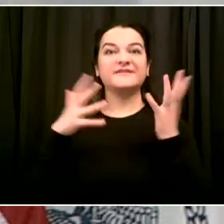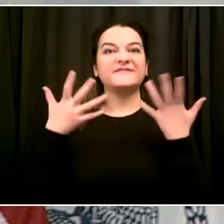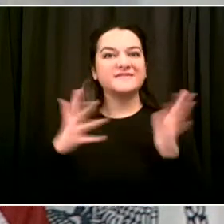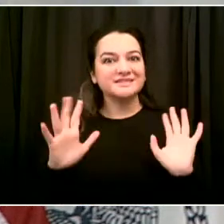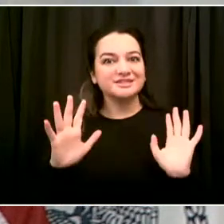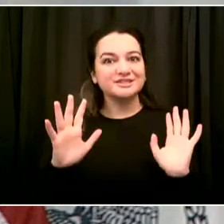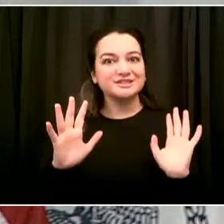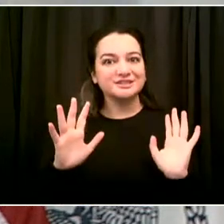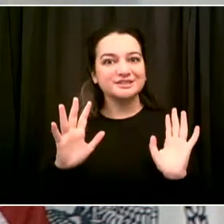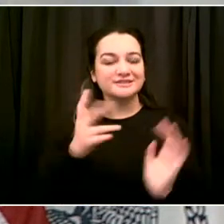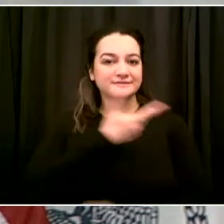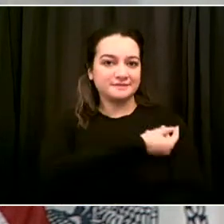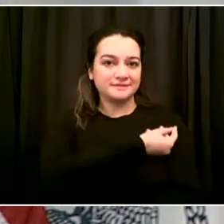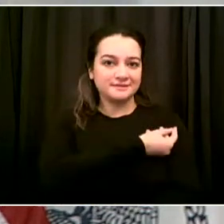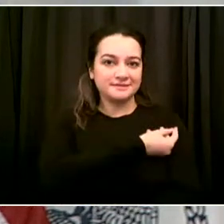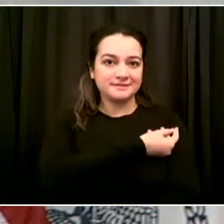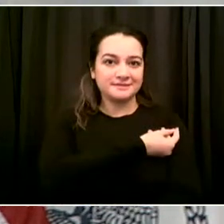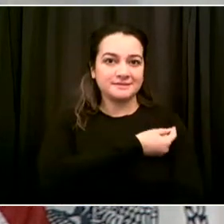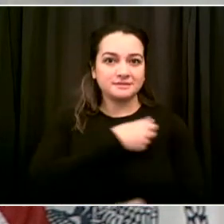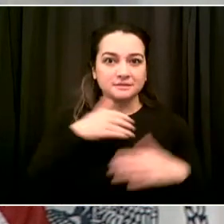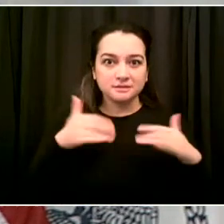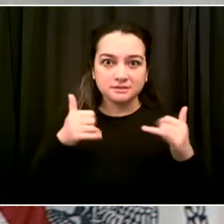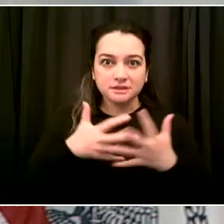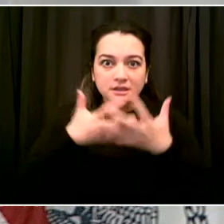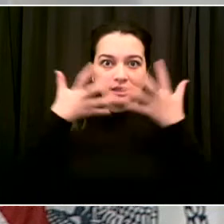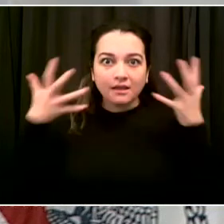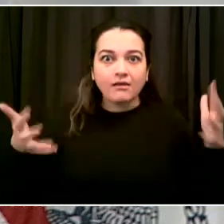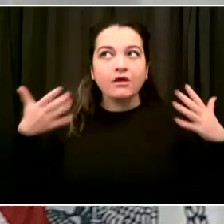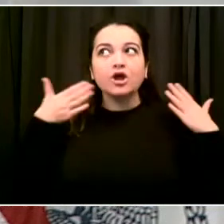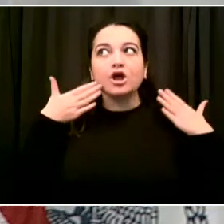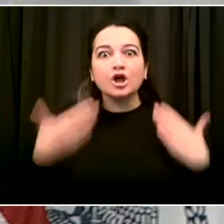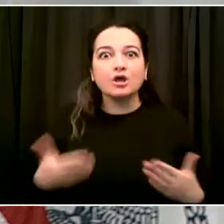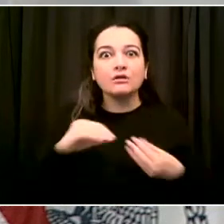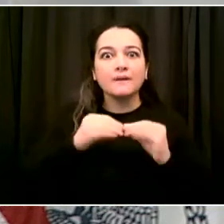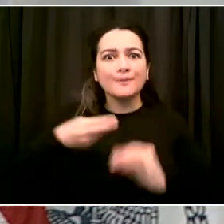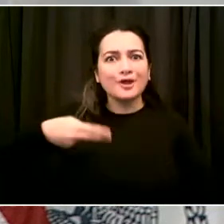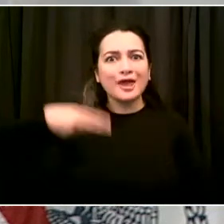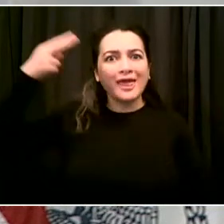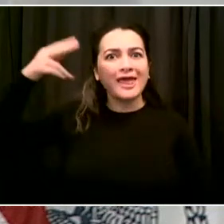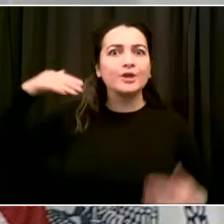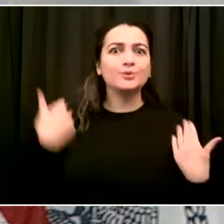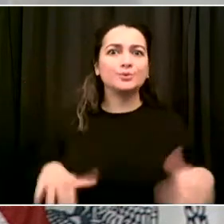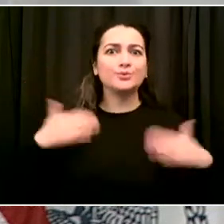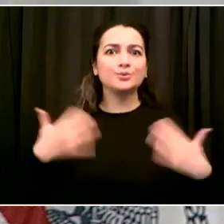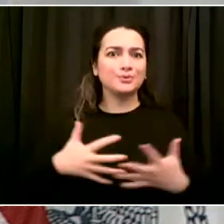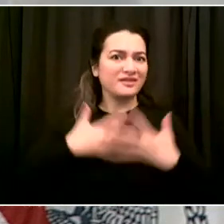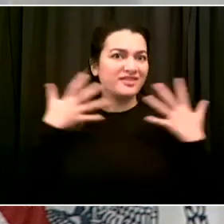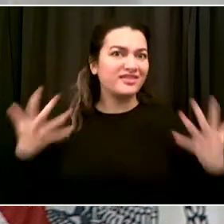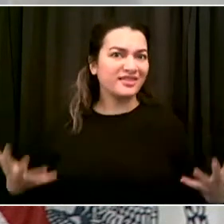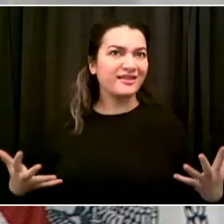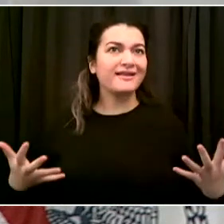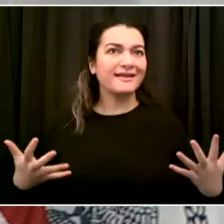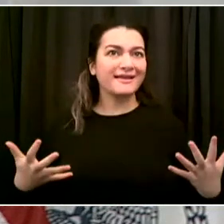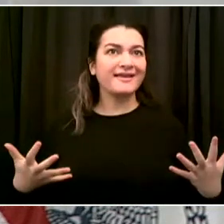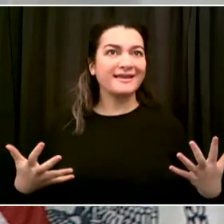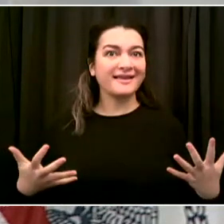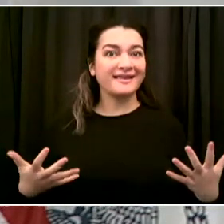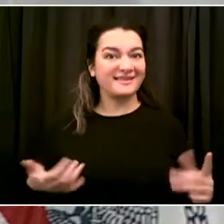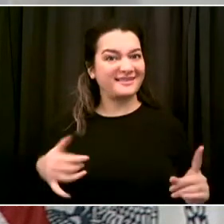TODAY'S NUMBER, WE HAVE VACCINATED 673,400 FIVE DOSES, WE HAVE PROVIDED 673,405 DOSES